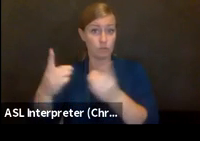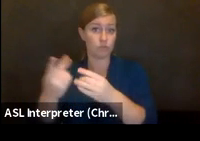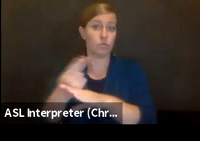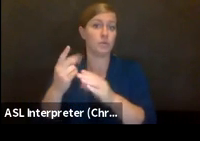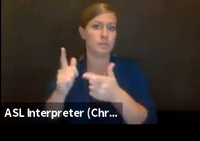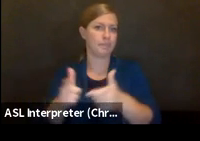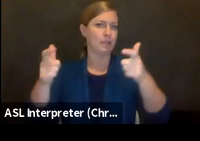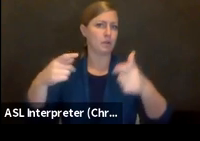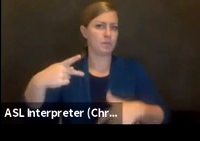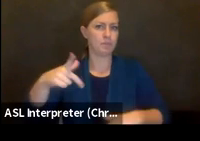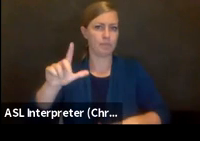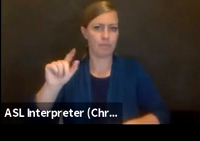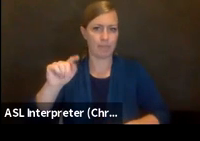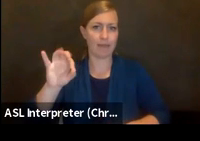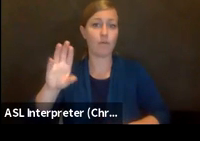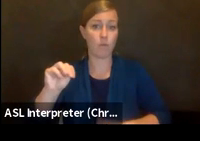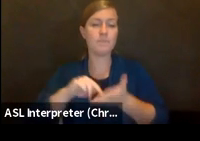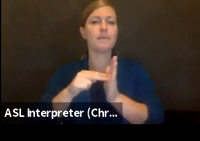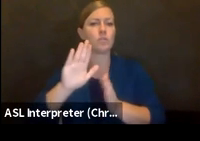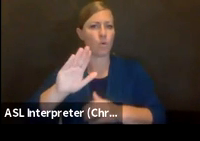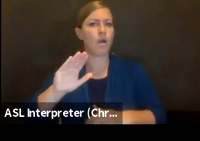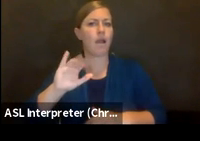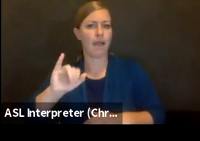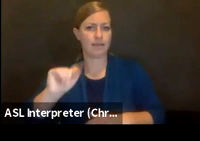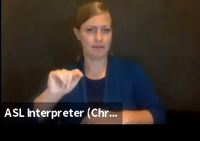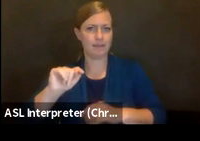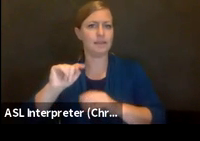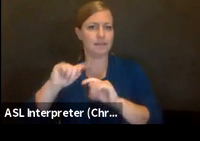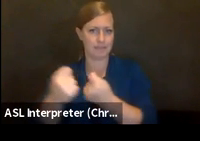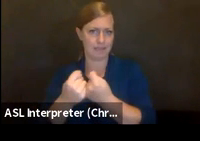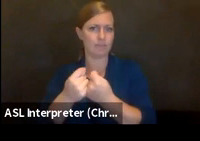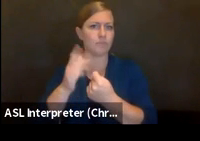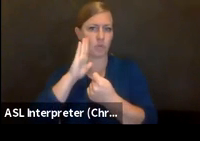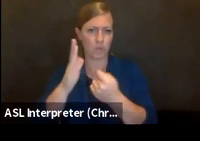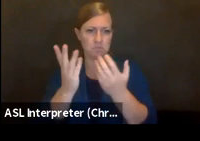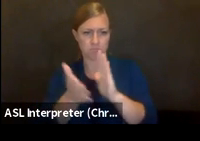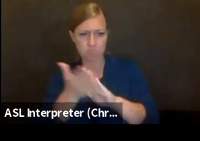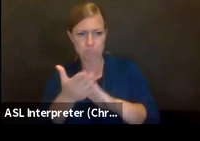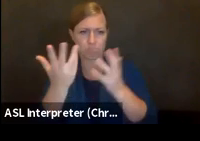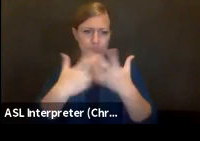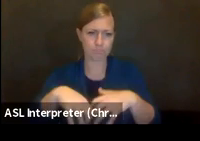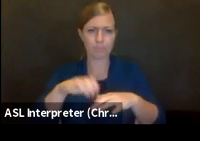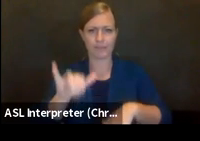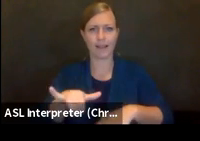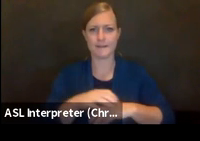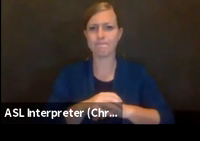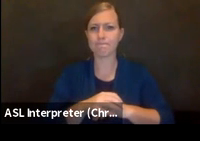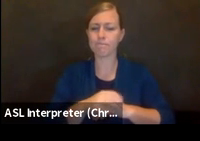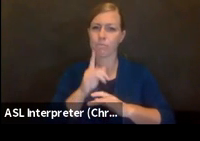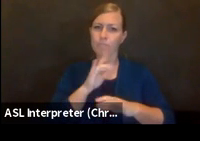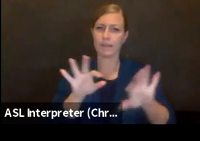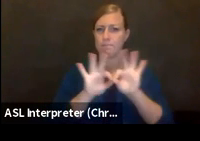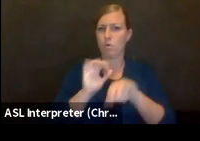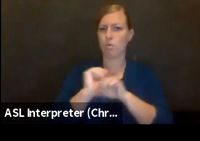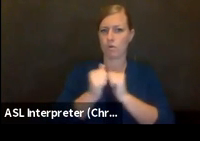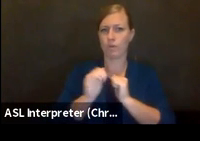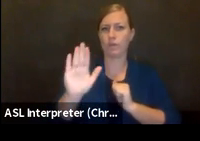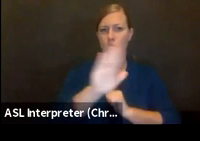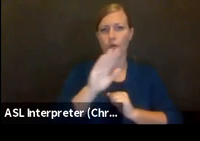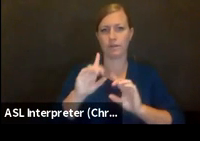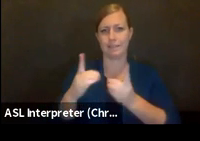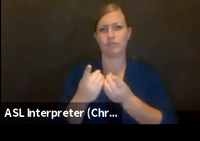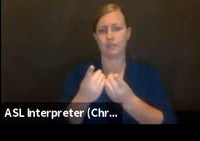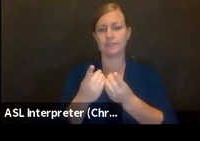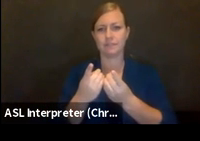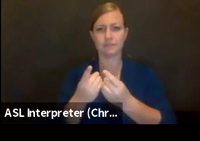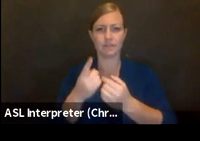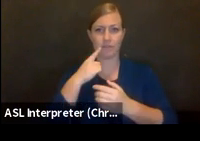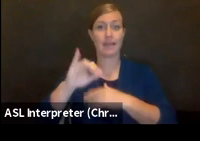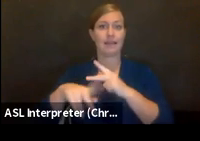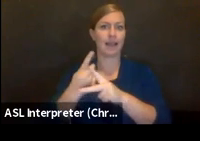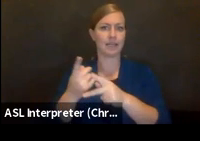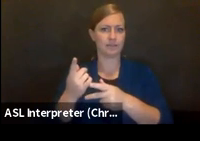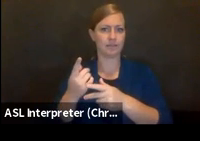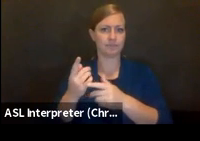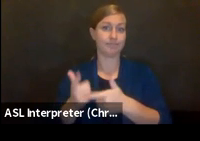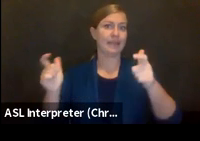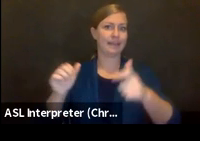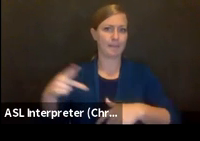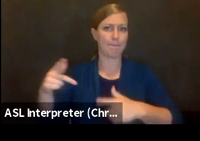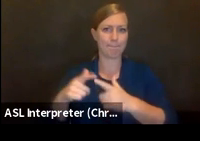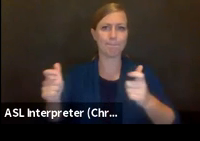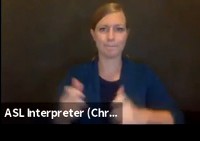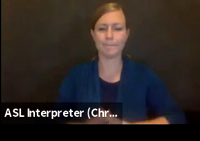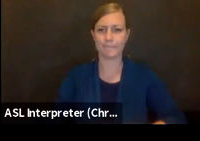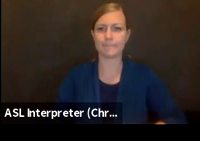ESD 189 - Amy Colburn: The IT department in your district will have to make all of that integration seamless. So you'll certainly want to work with districts your district. If you have something like that in as part of your plan for the year. All right.